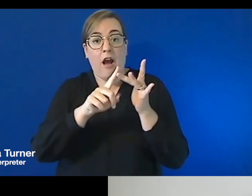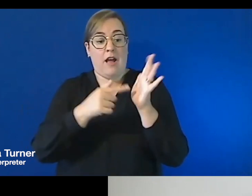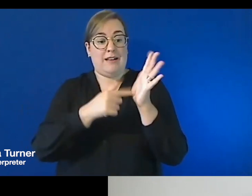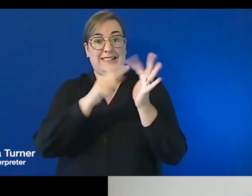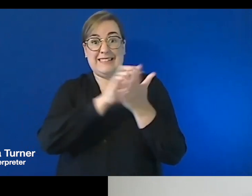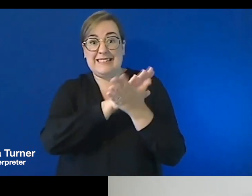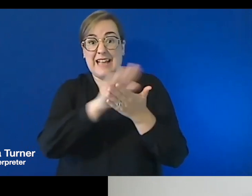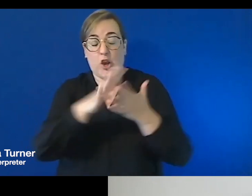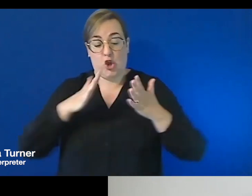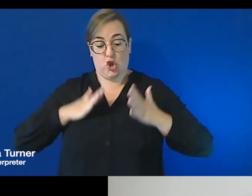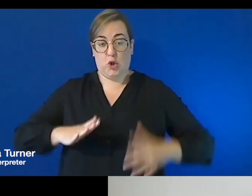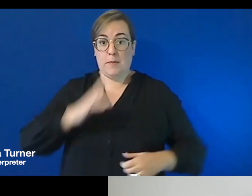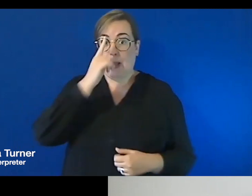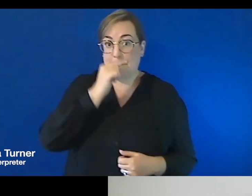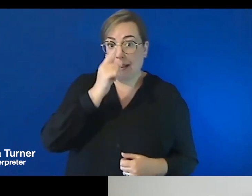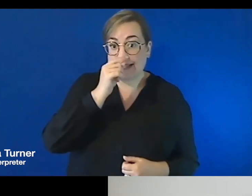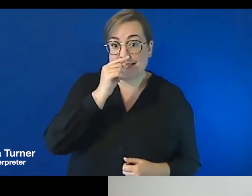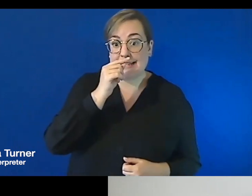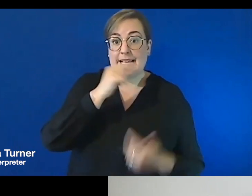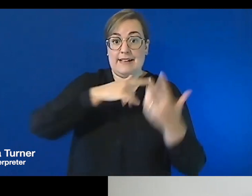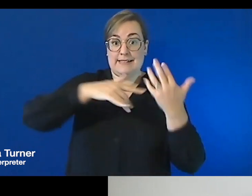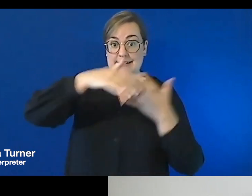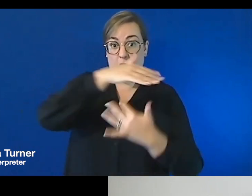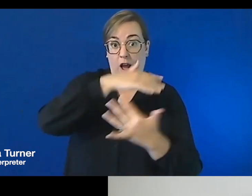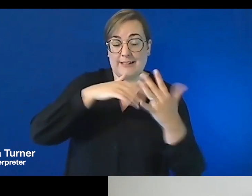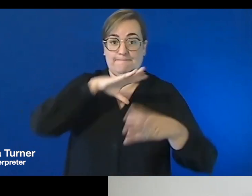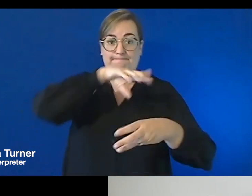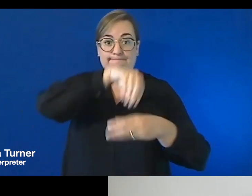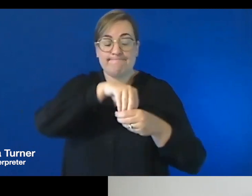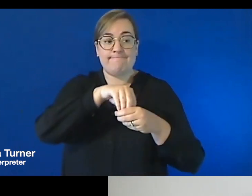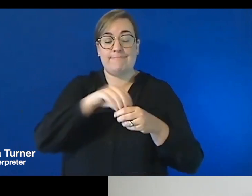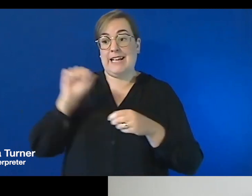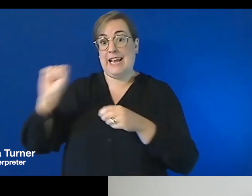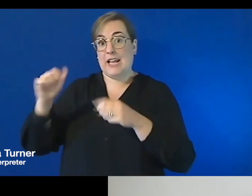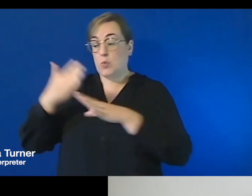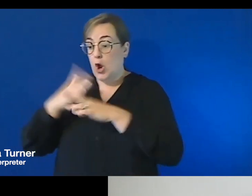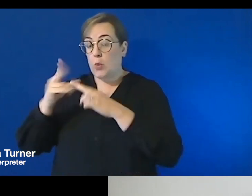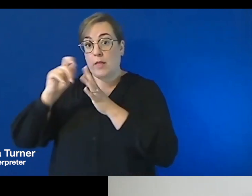society and ethics. His contributions include projects with MIT, Singularity University,